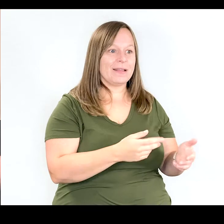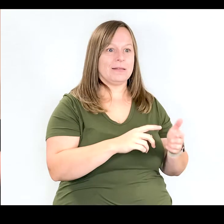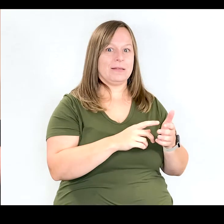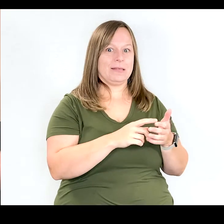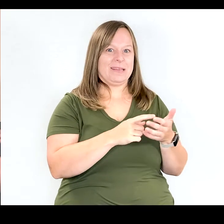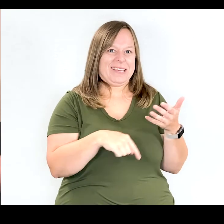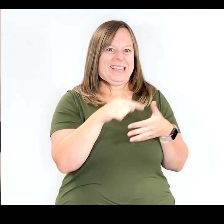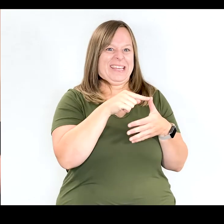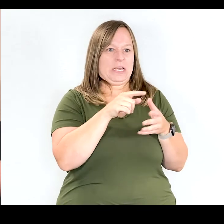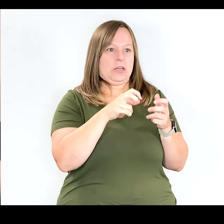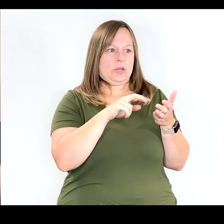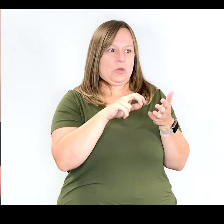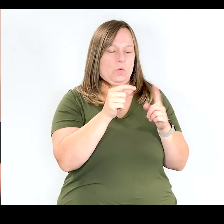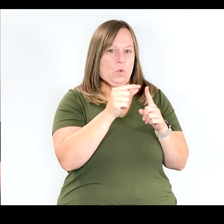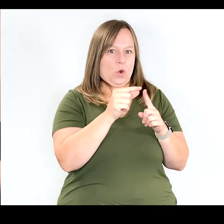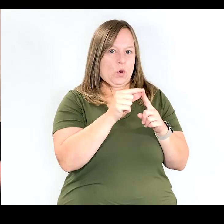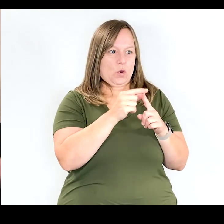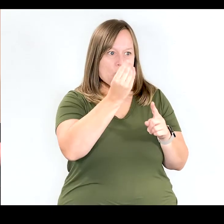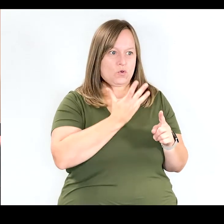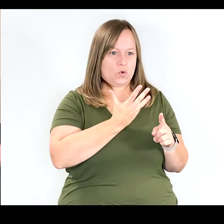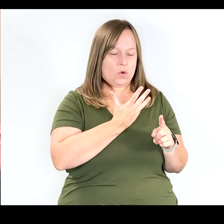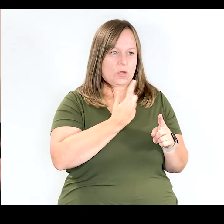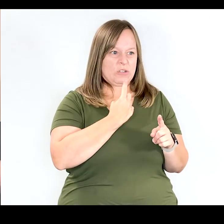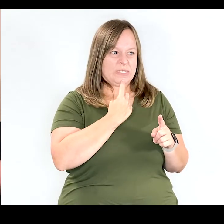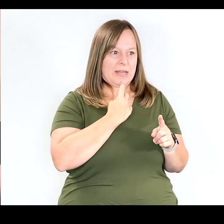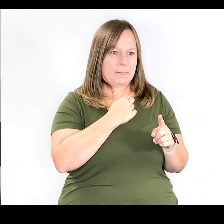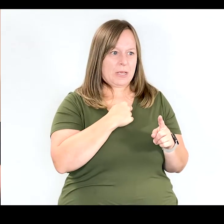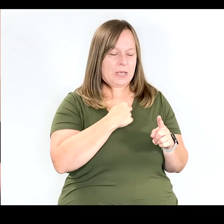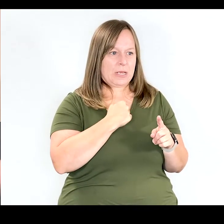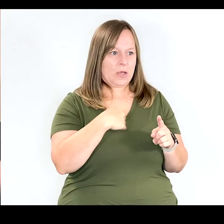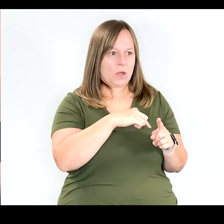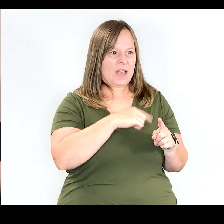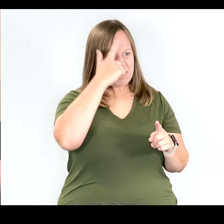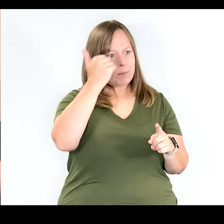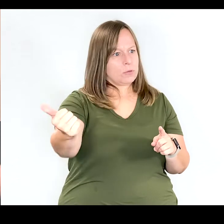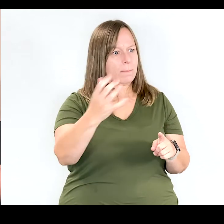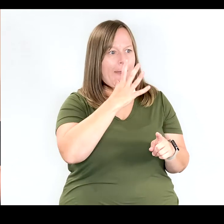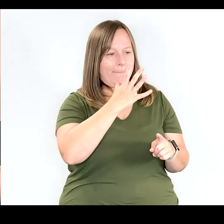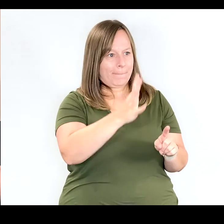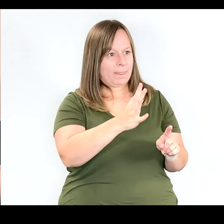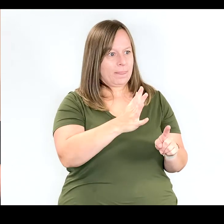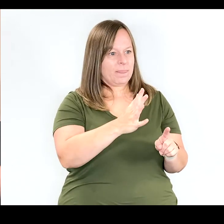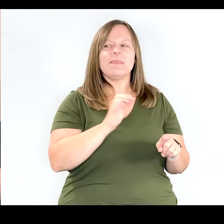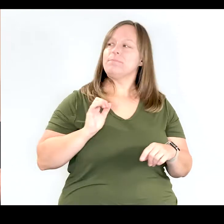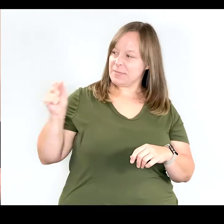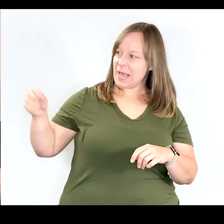The key word was-- the key word-- to me, the key word of the whole situation-- Sarah said to me, "Listen, we know it's up to her." It's up to mom. That's it.